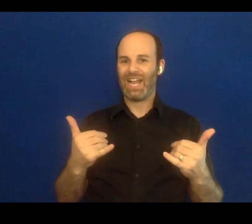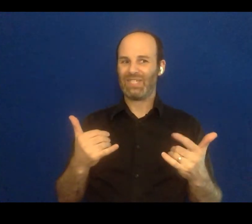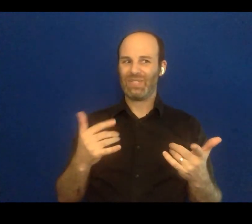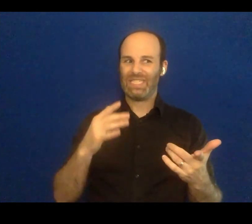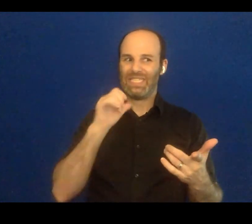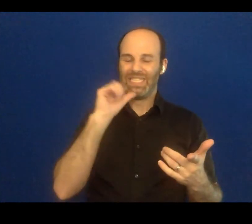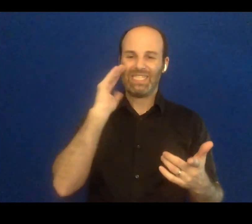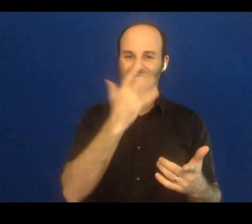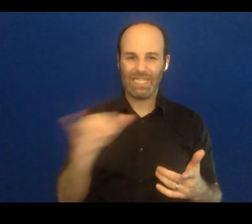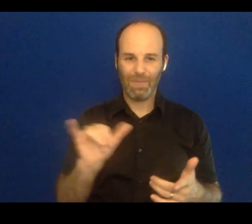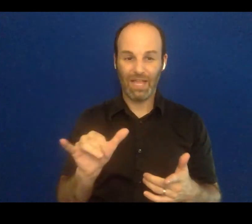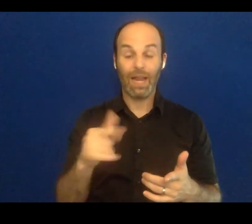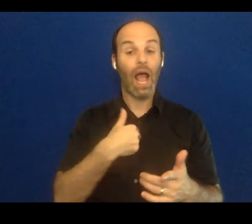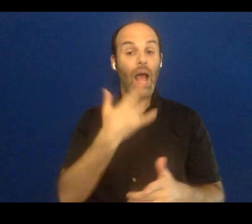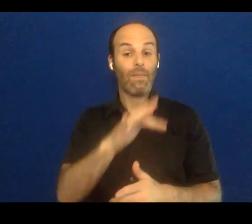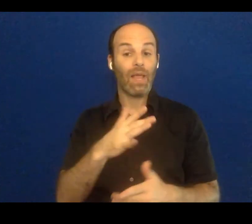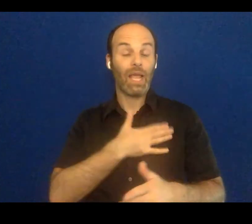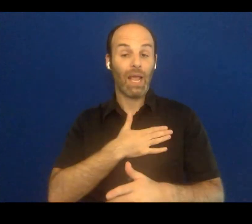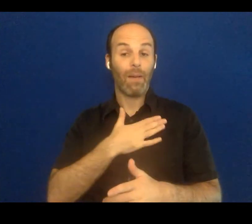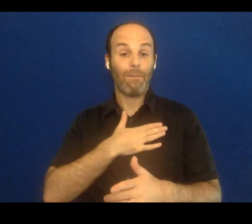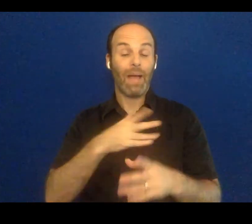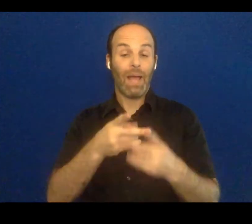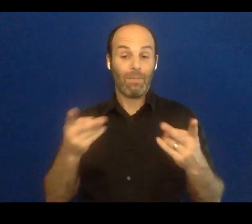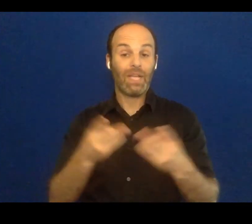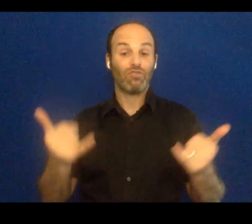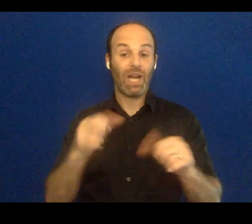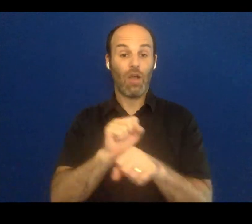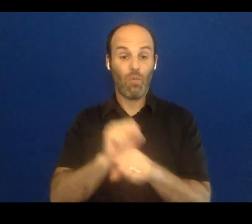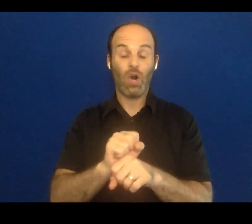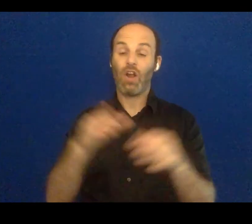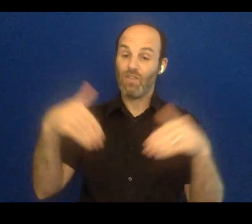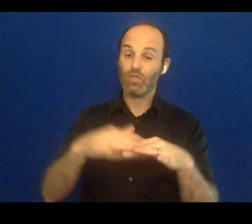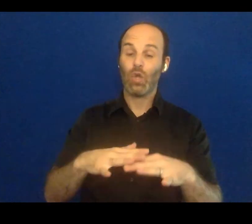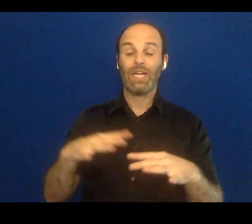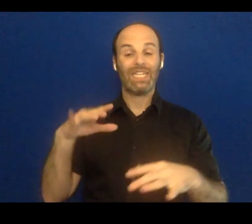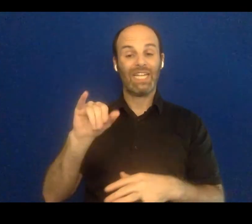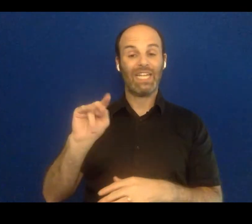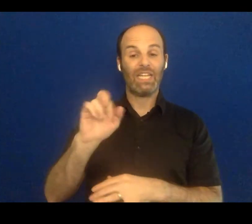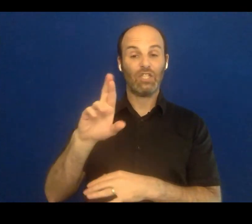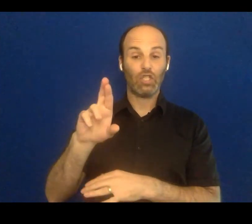WORKING NOW HAS A FOCUS ON INTERDISCIPLINARY CARE BUT EVEN WITH THAT, I'M THINKING ABOUT A